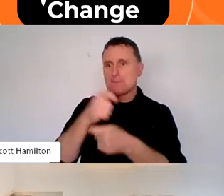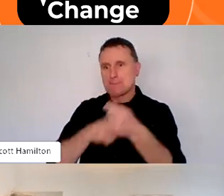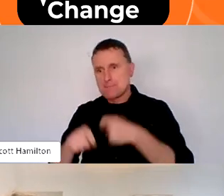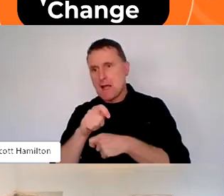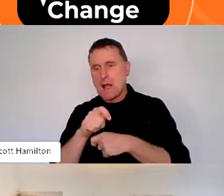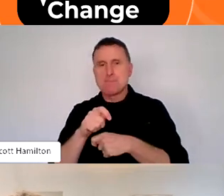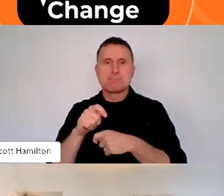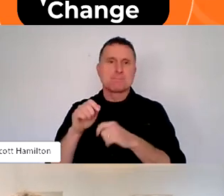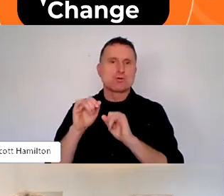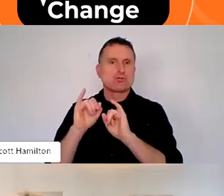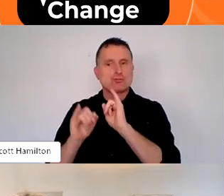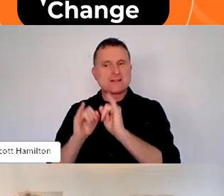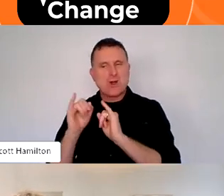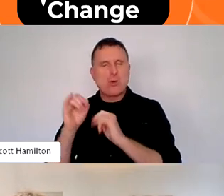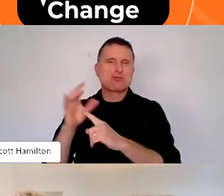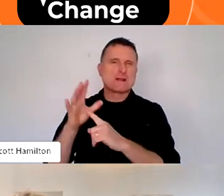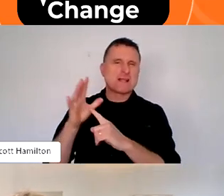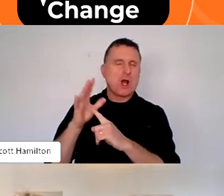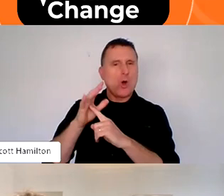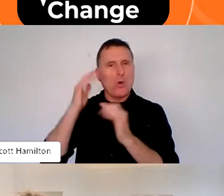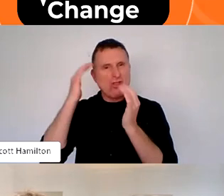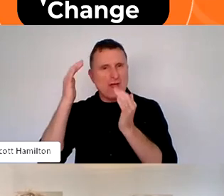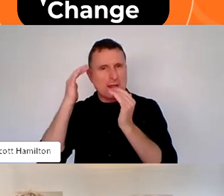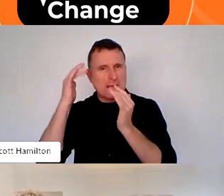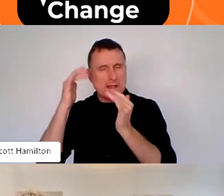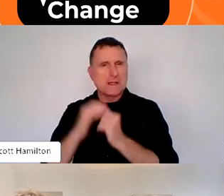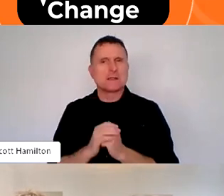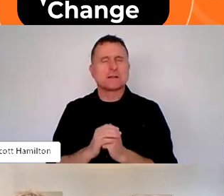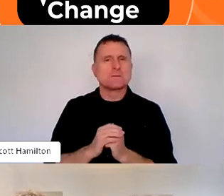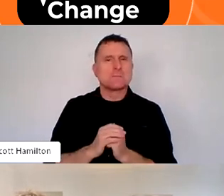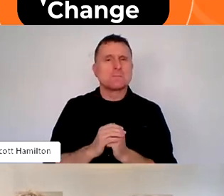that means recognising and questioning practices in education that look